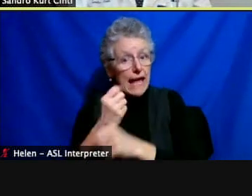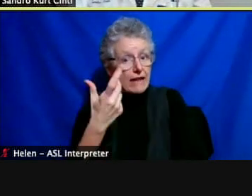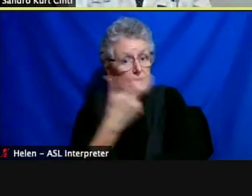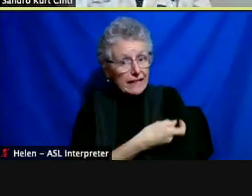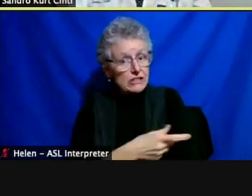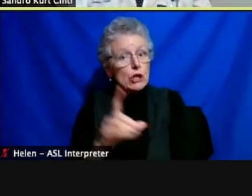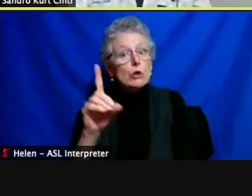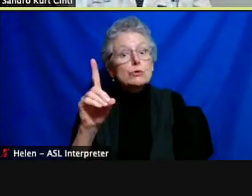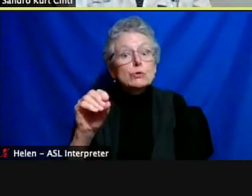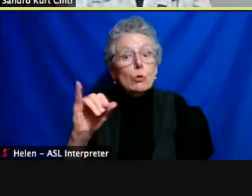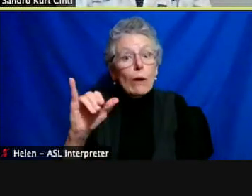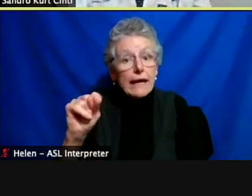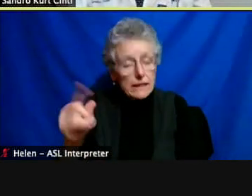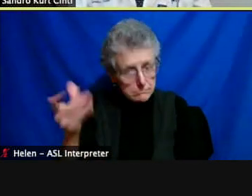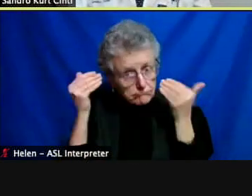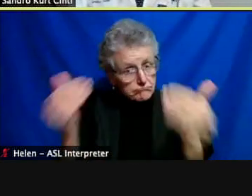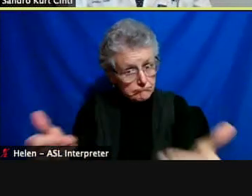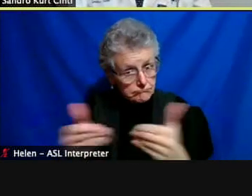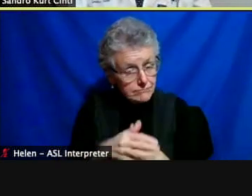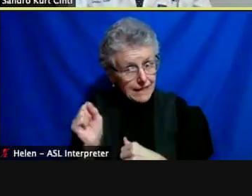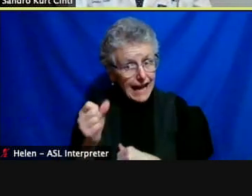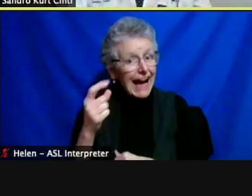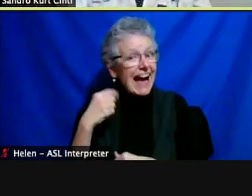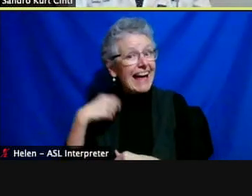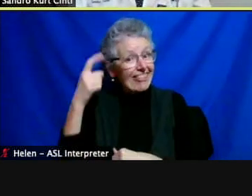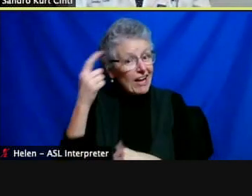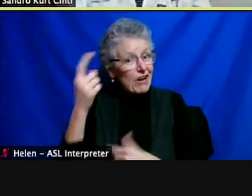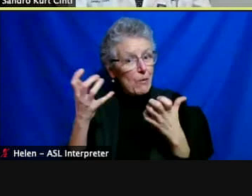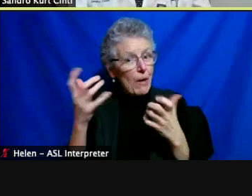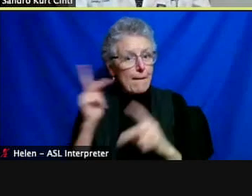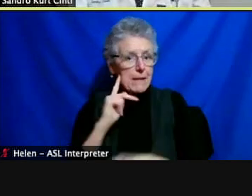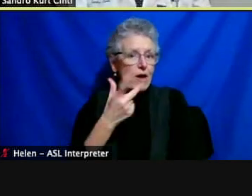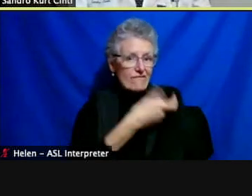I think, because we wanna be able to get people vaccinated.